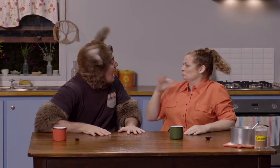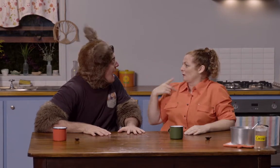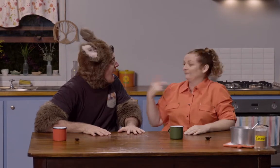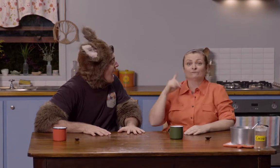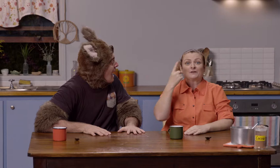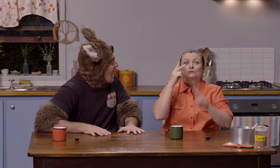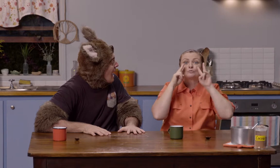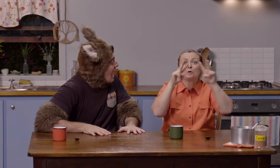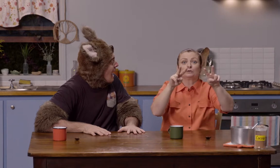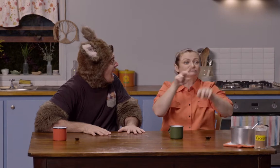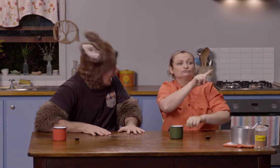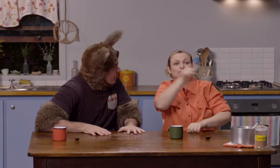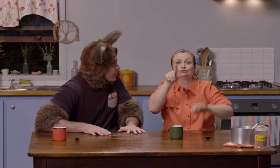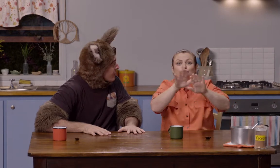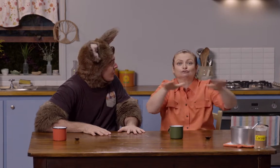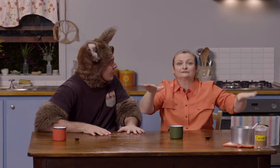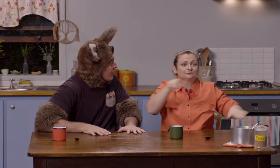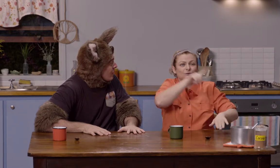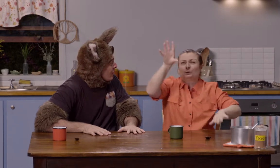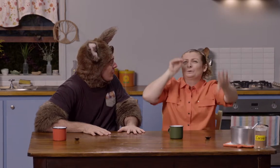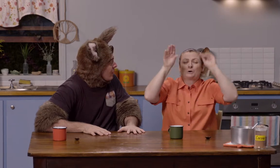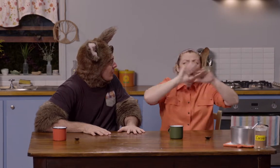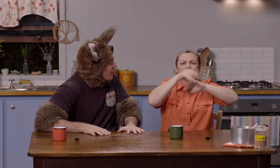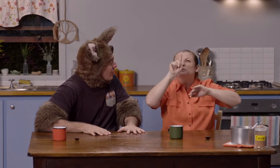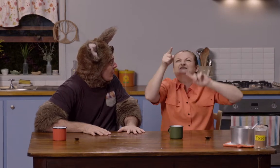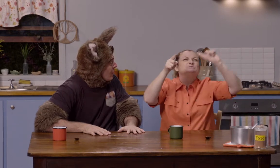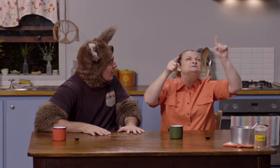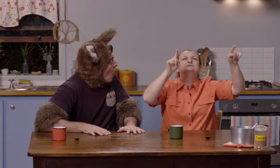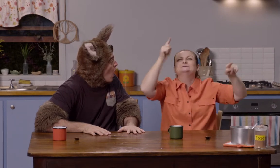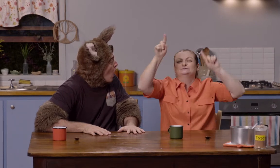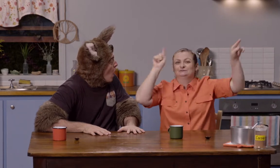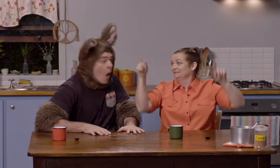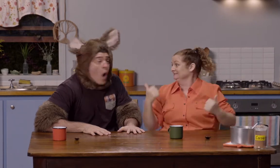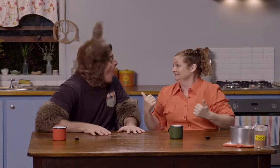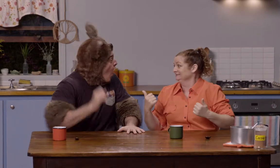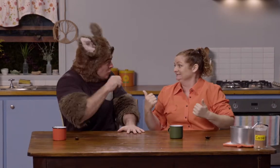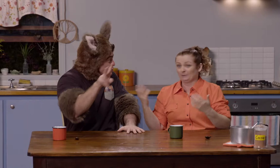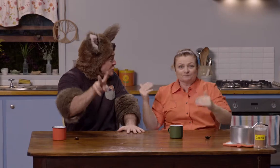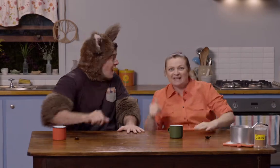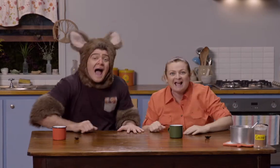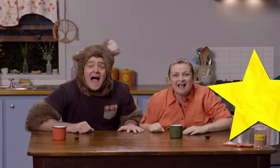Ooh, why don't we watch some children learning about space? Yeah, let's watch!